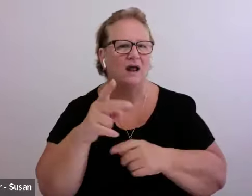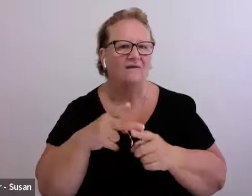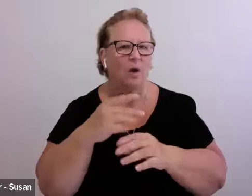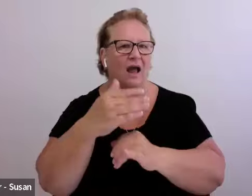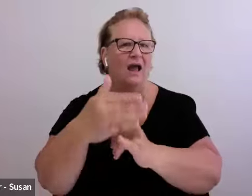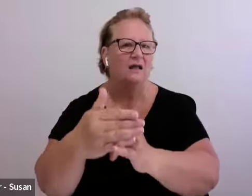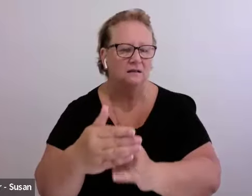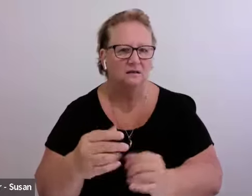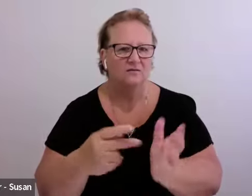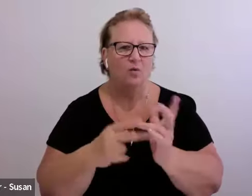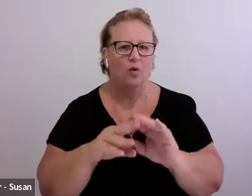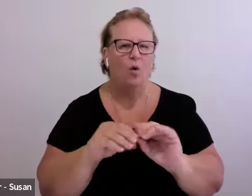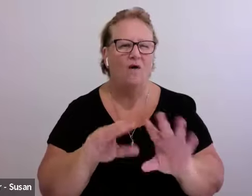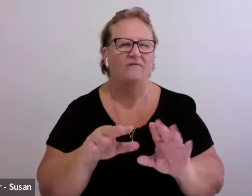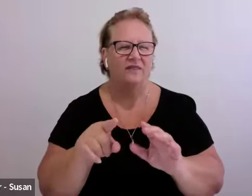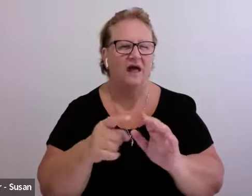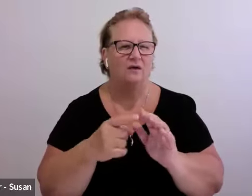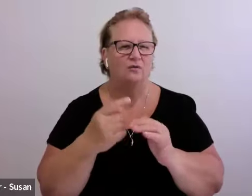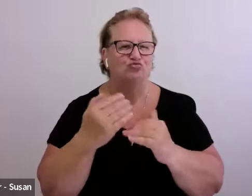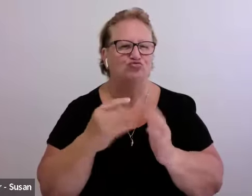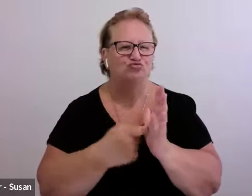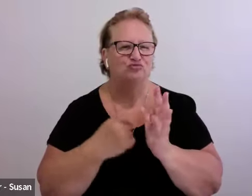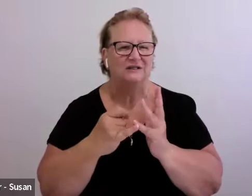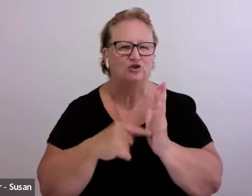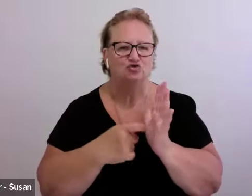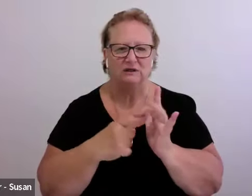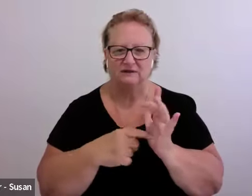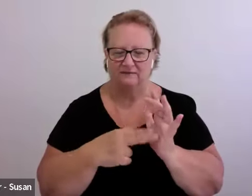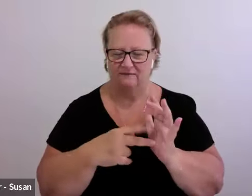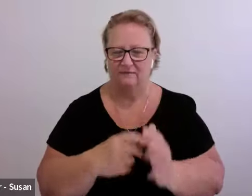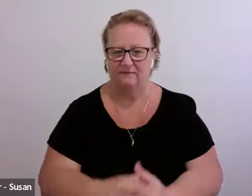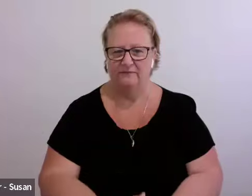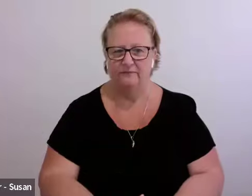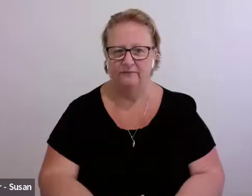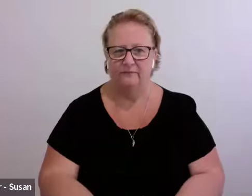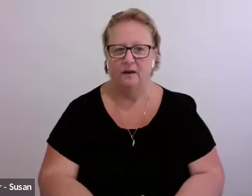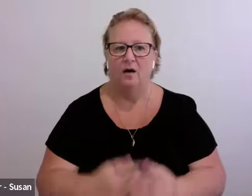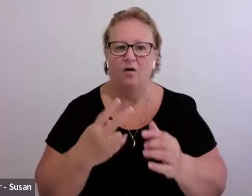practices. We really want this research to be quite transformational on what are the pathways to get to the end